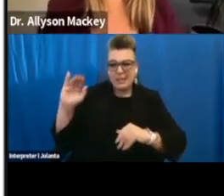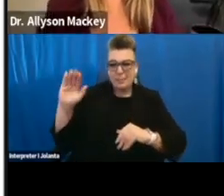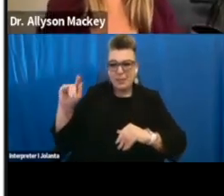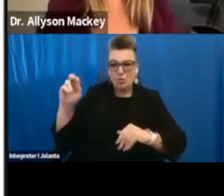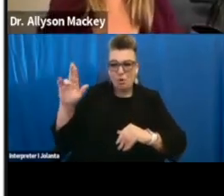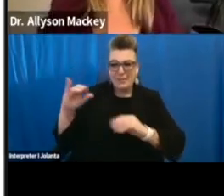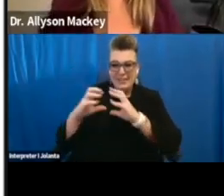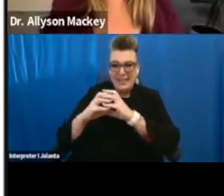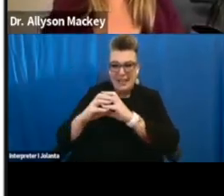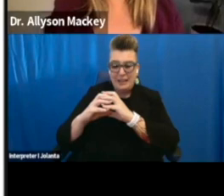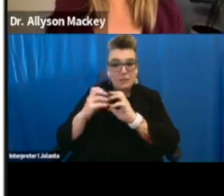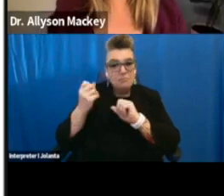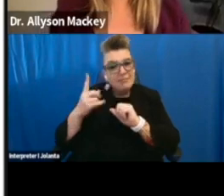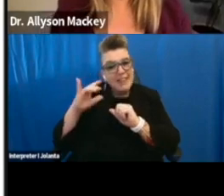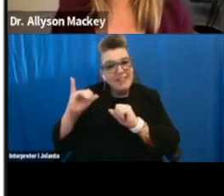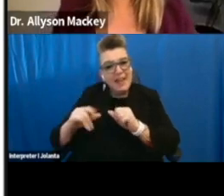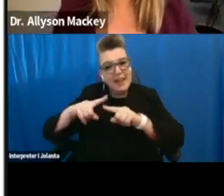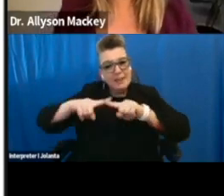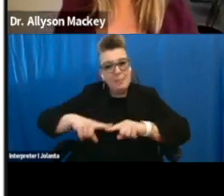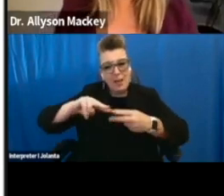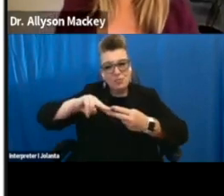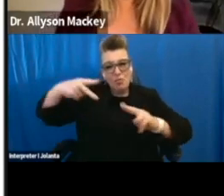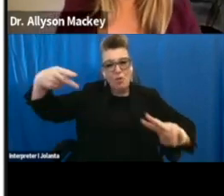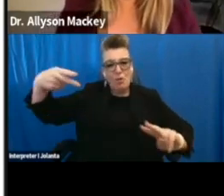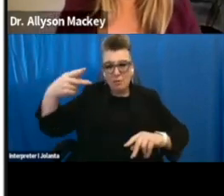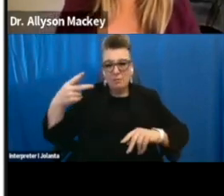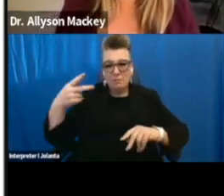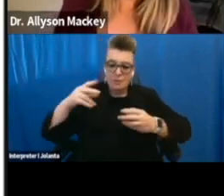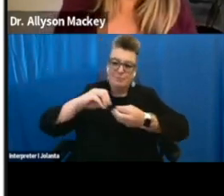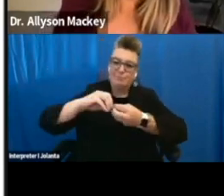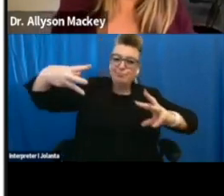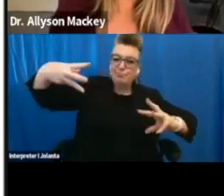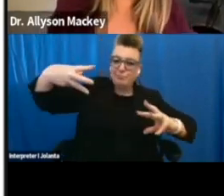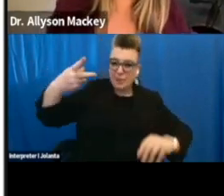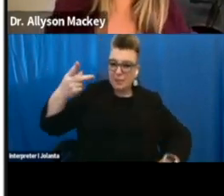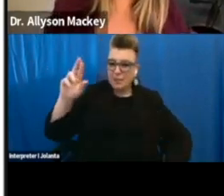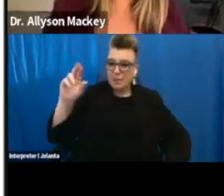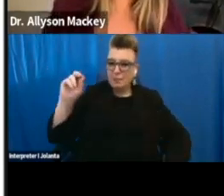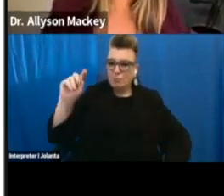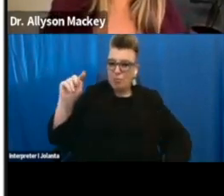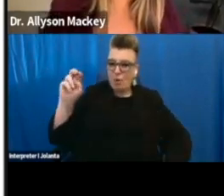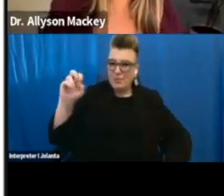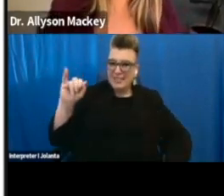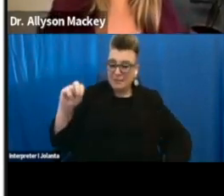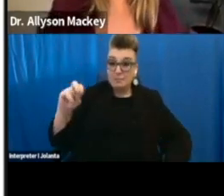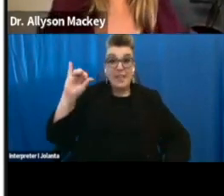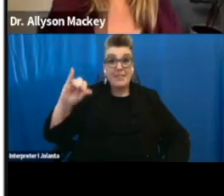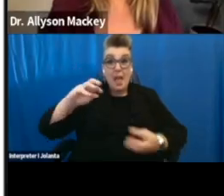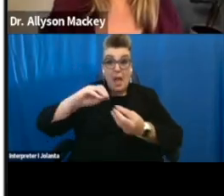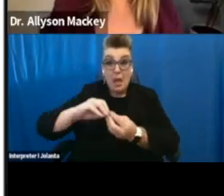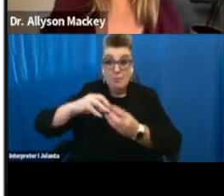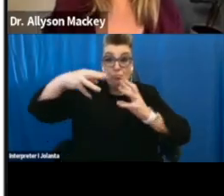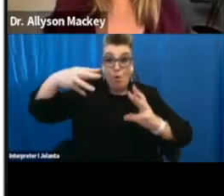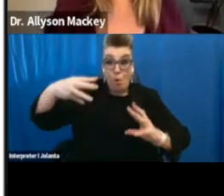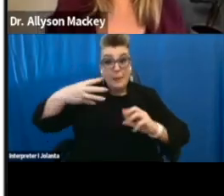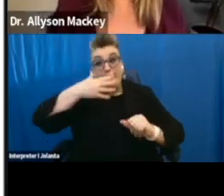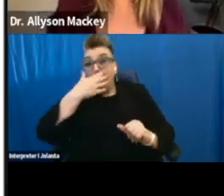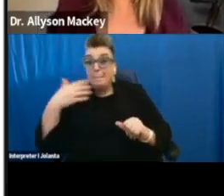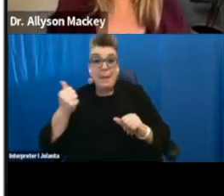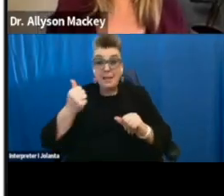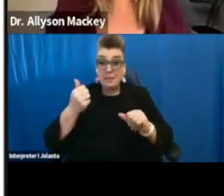expression of protein and what we actually have the best access to is RNA expression